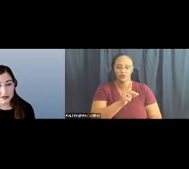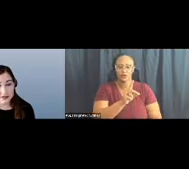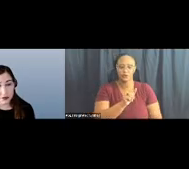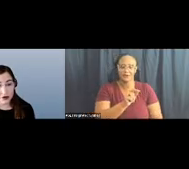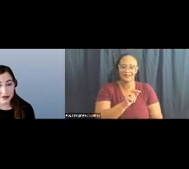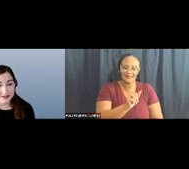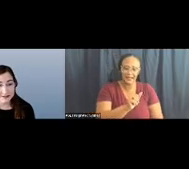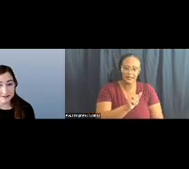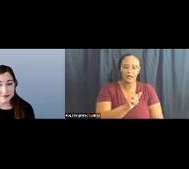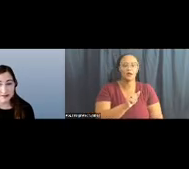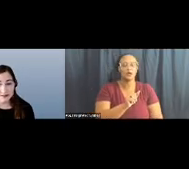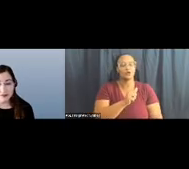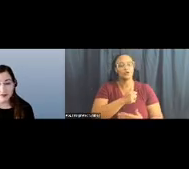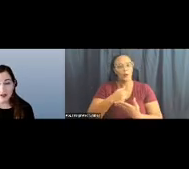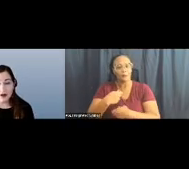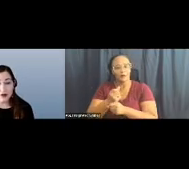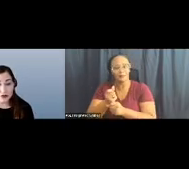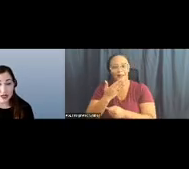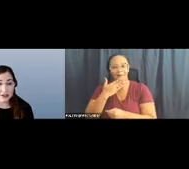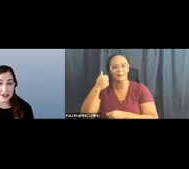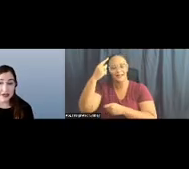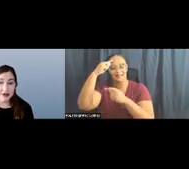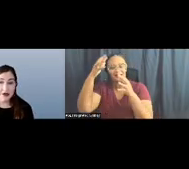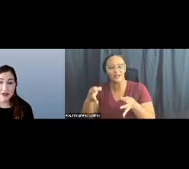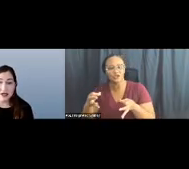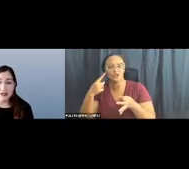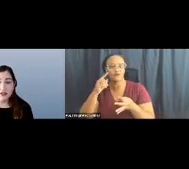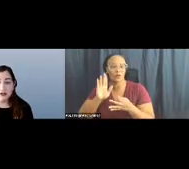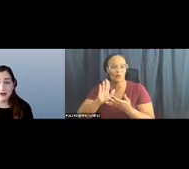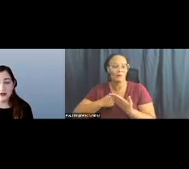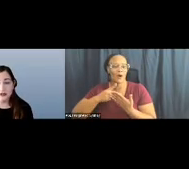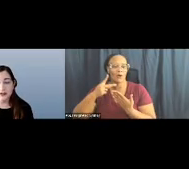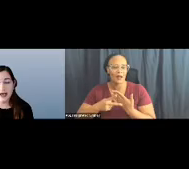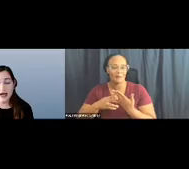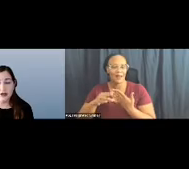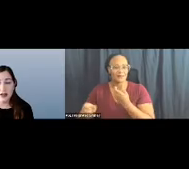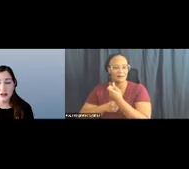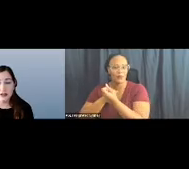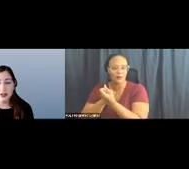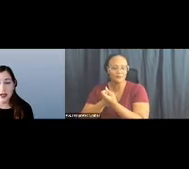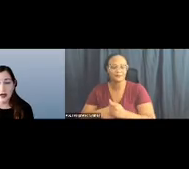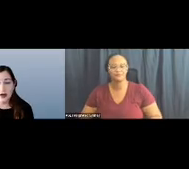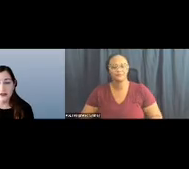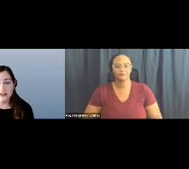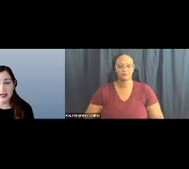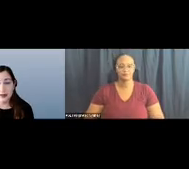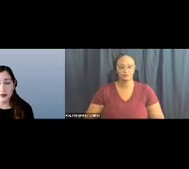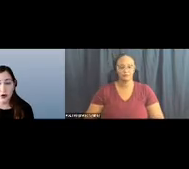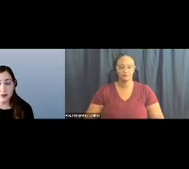programs and supports. For educators, it's crucial to have knowledge about the state